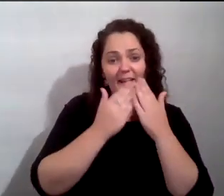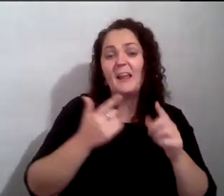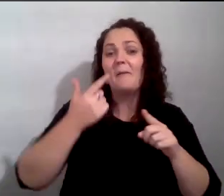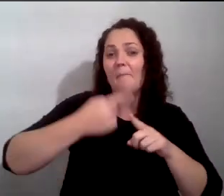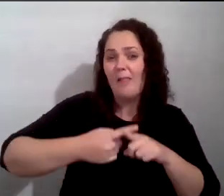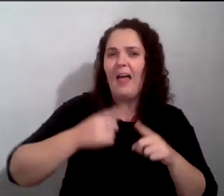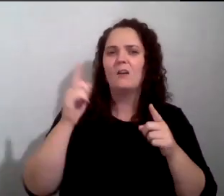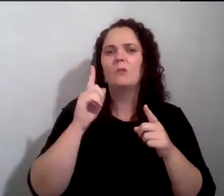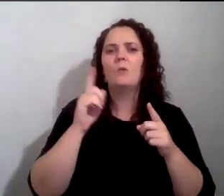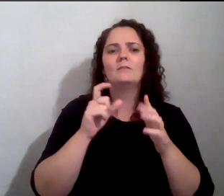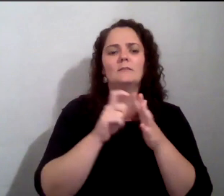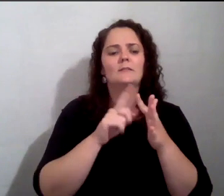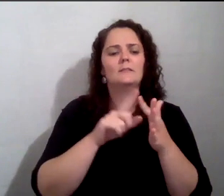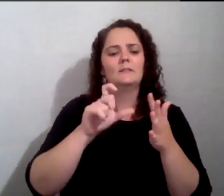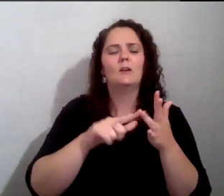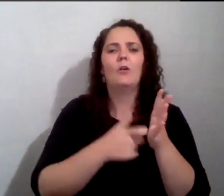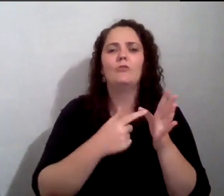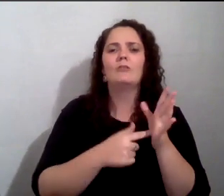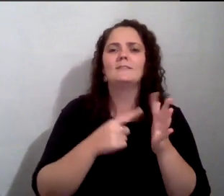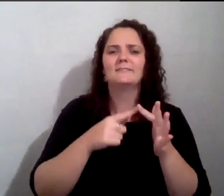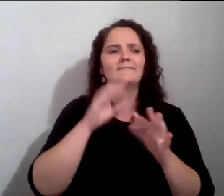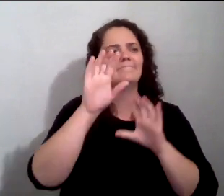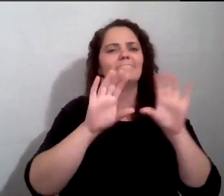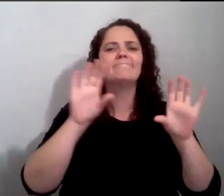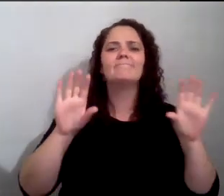arts.” Now reading and creating meaning from